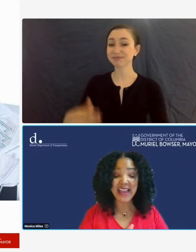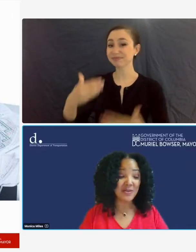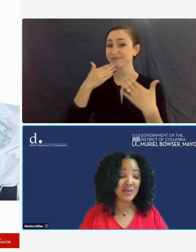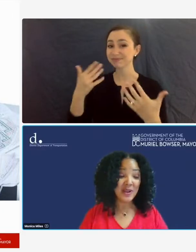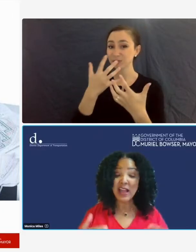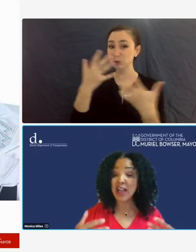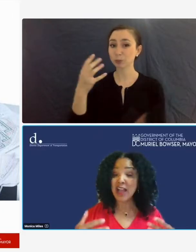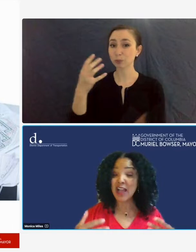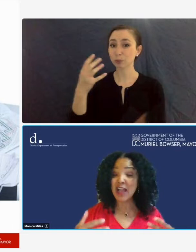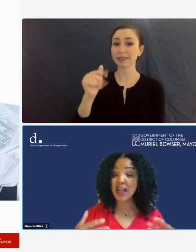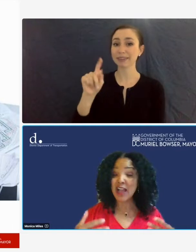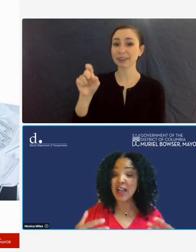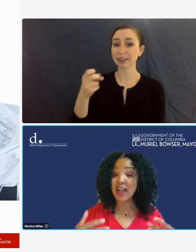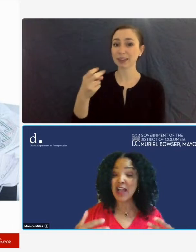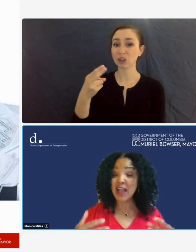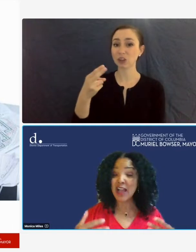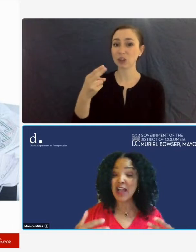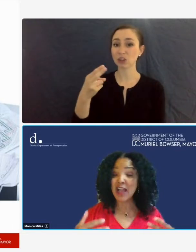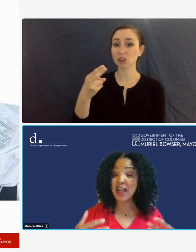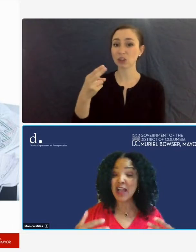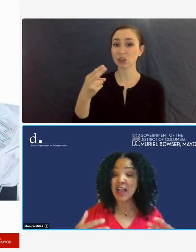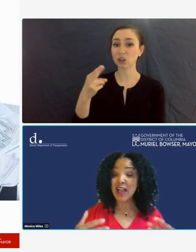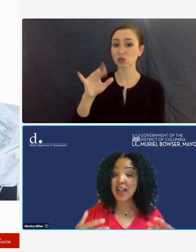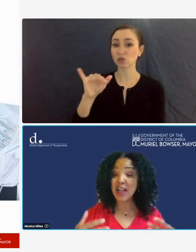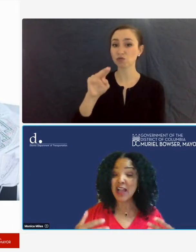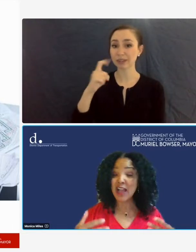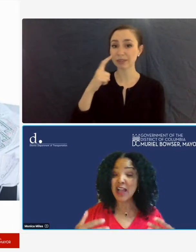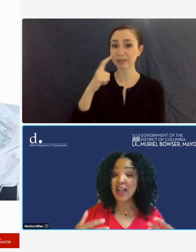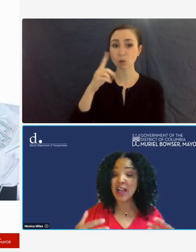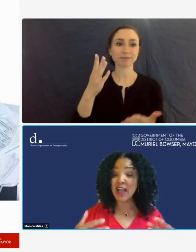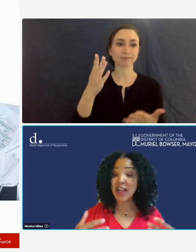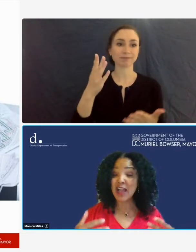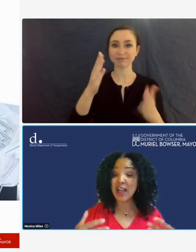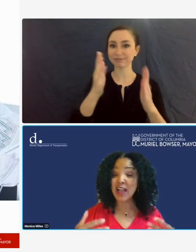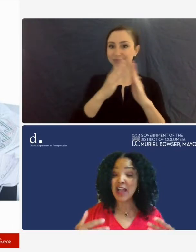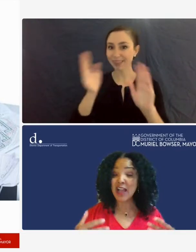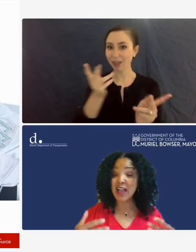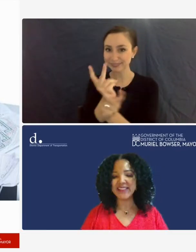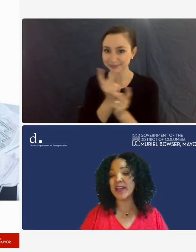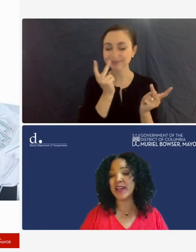morning to everyone we're so glad that you were able to present part two of the a e tool box